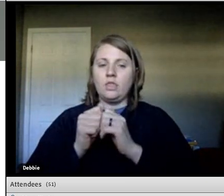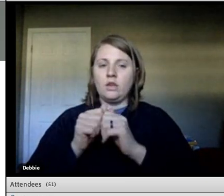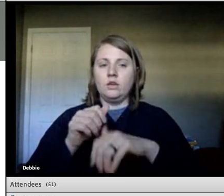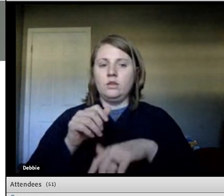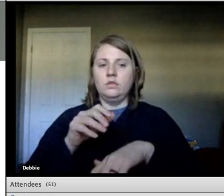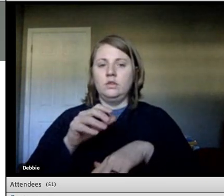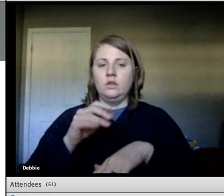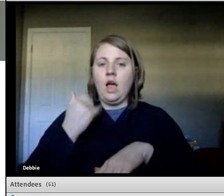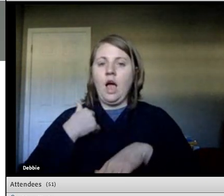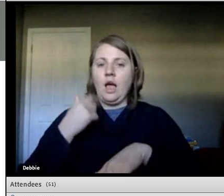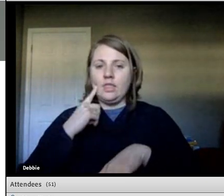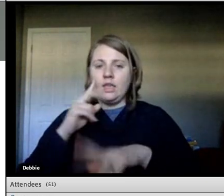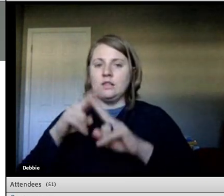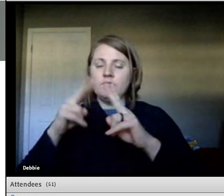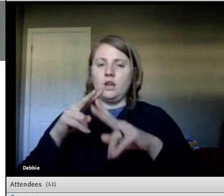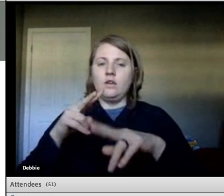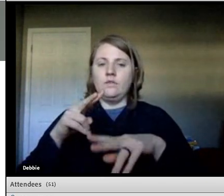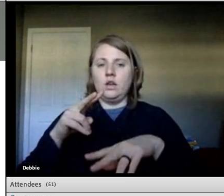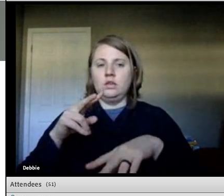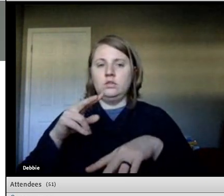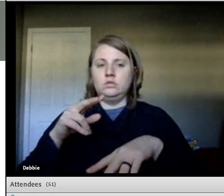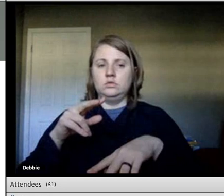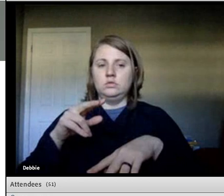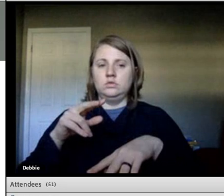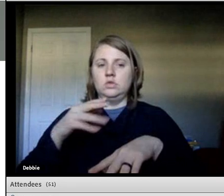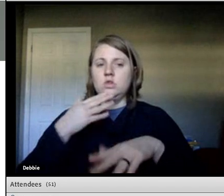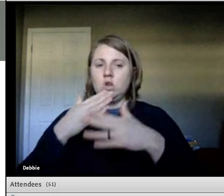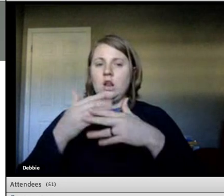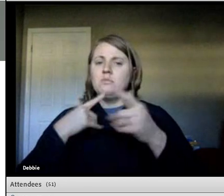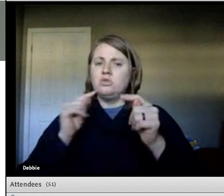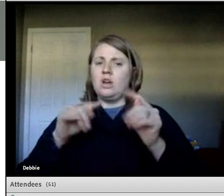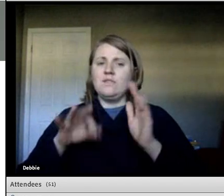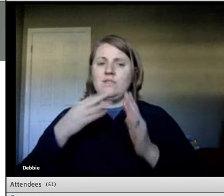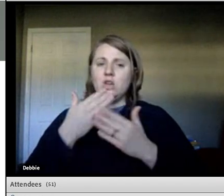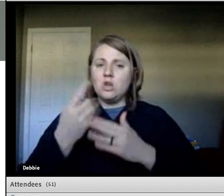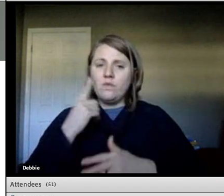for my phone, and so far right now I think it's going to be desktop,